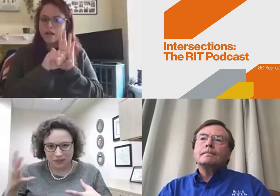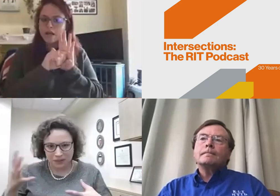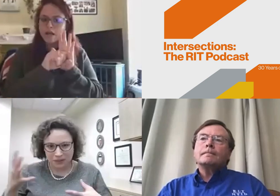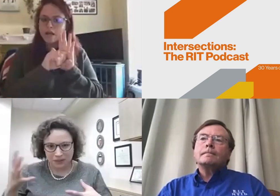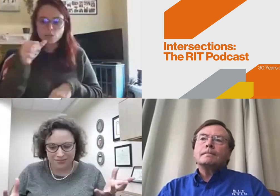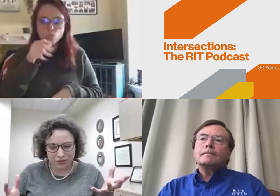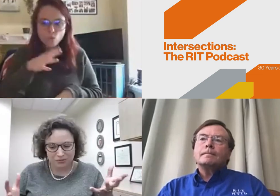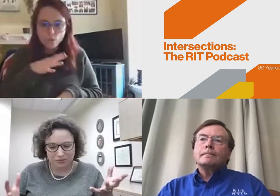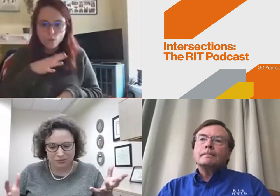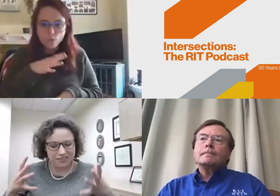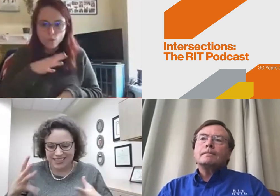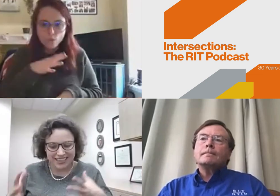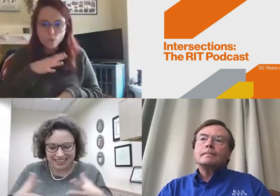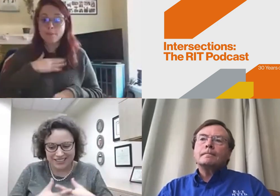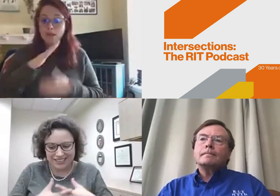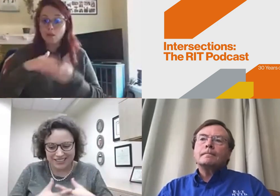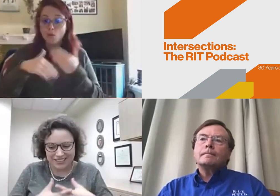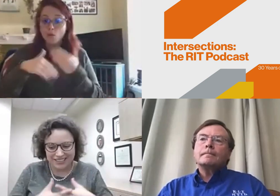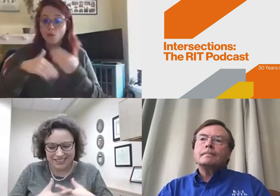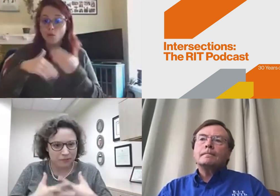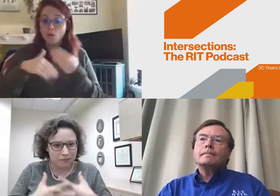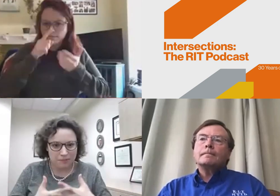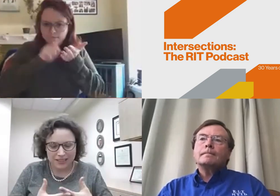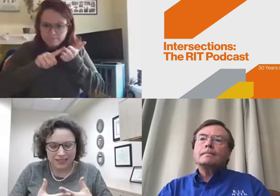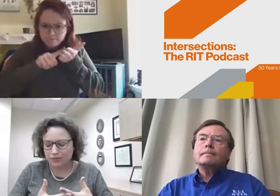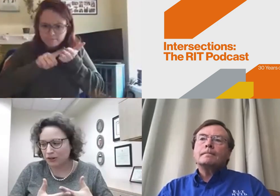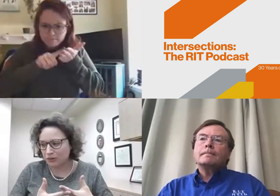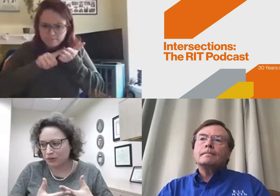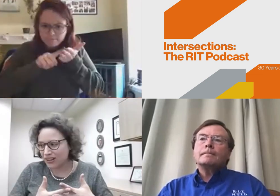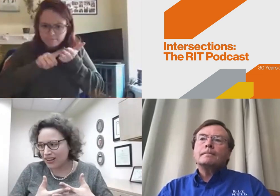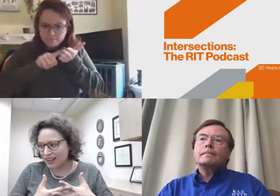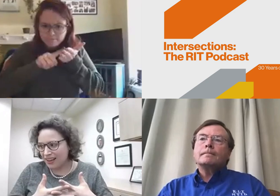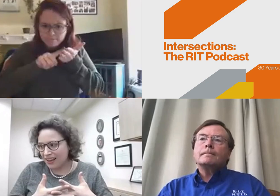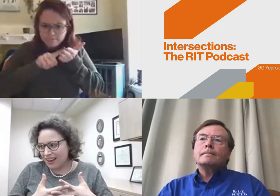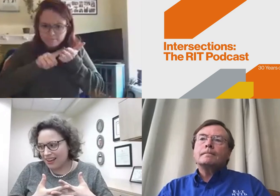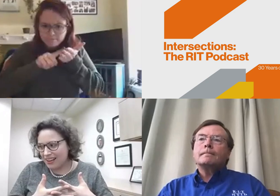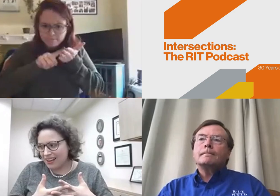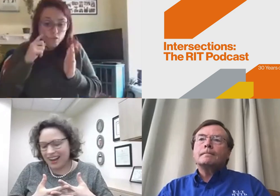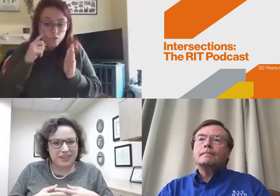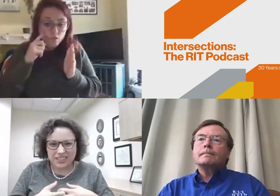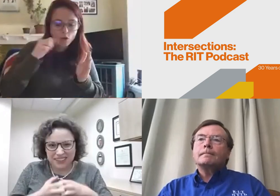life so far digging into disability and what it means for folks, I think we really need